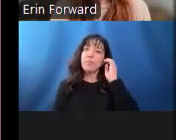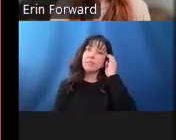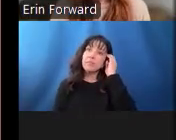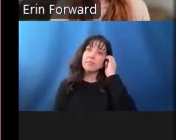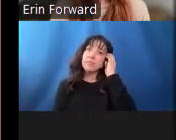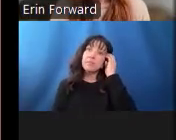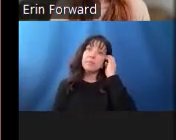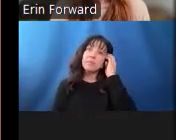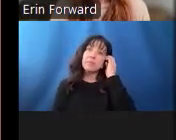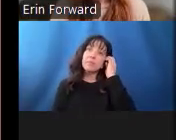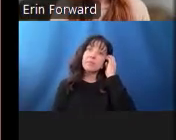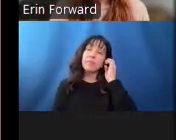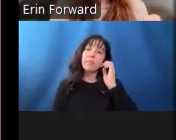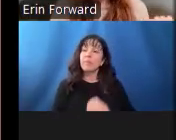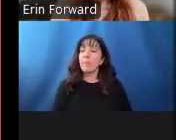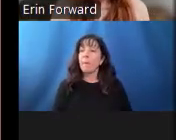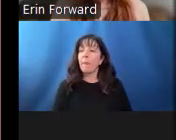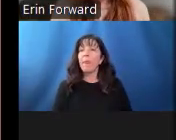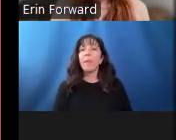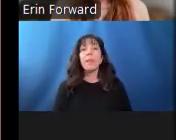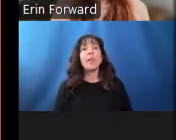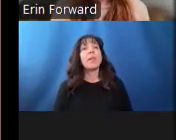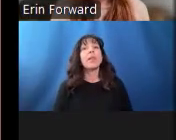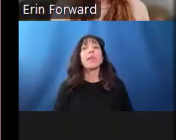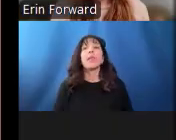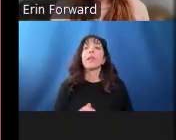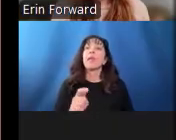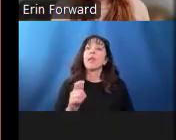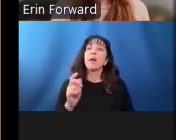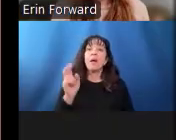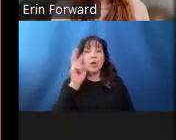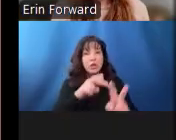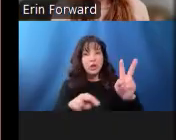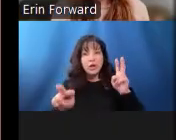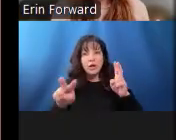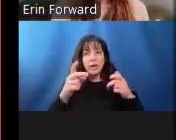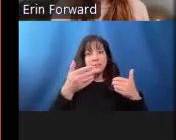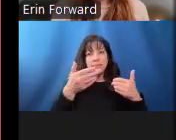said, Look at packaging. Make a cookbook of their favorite